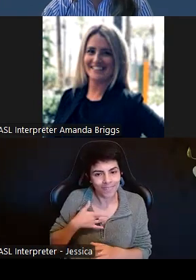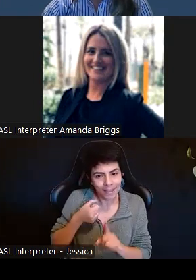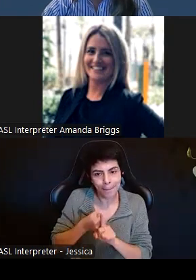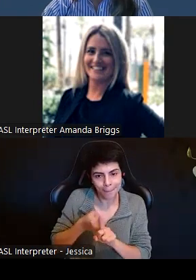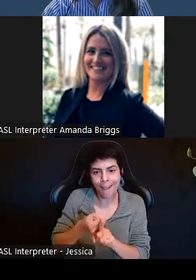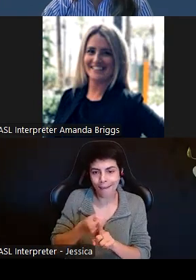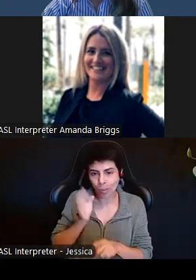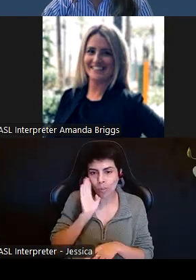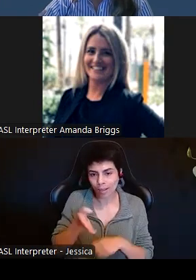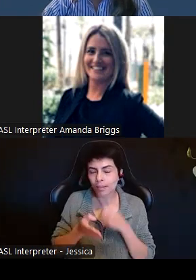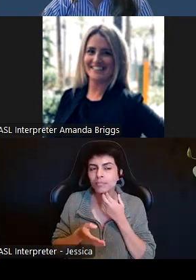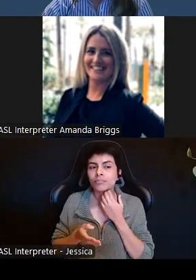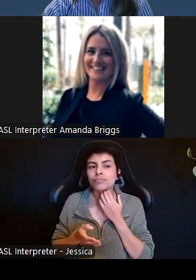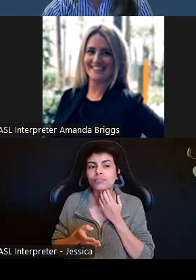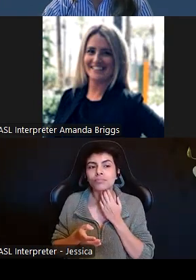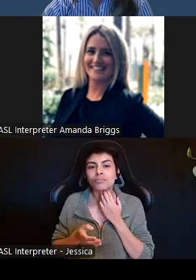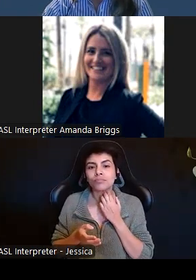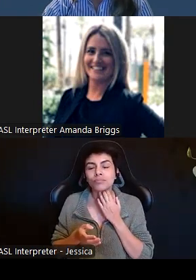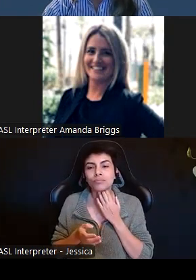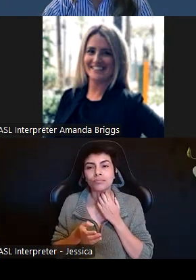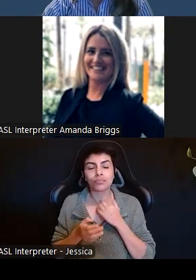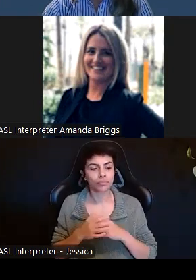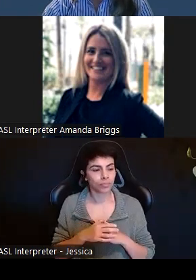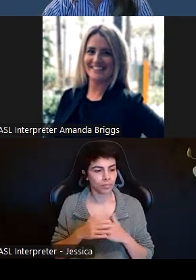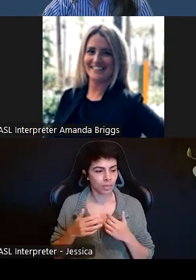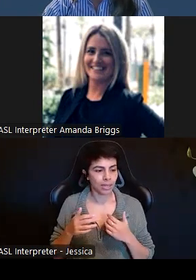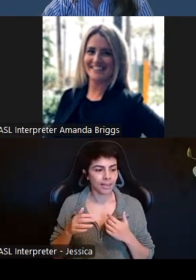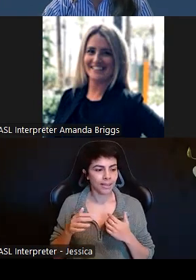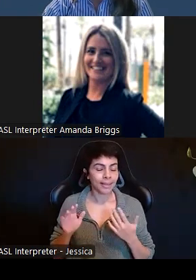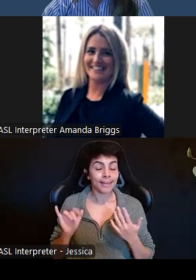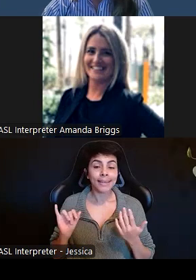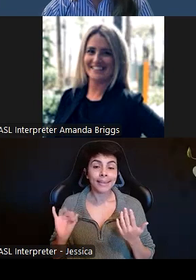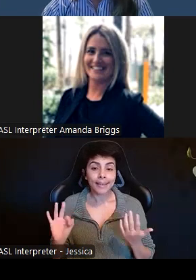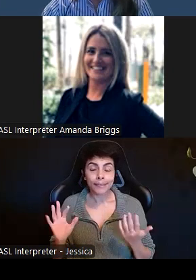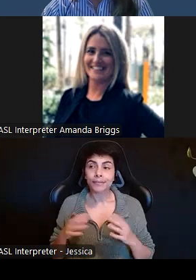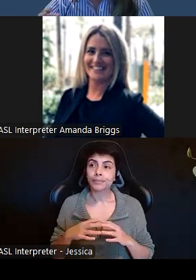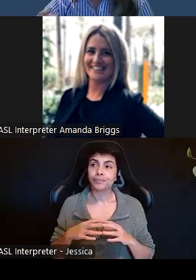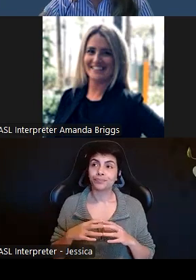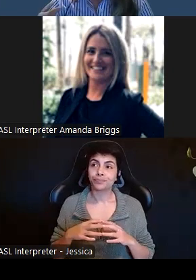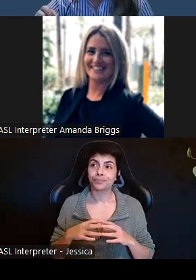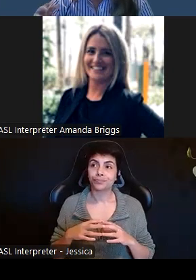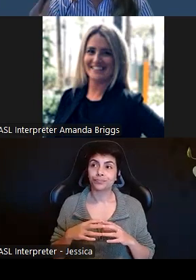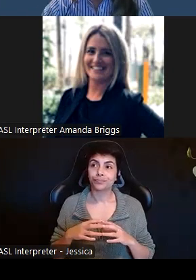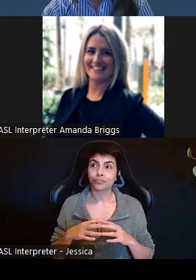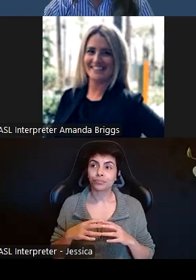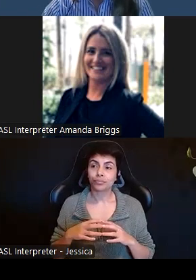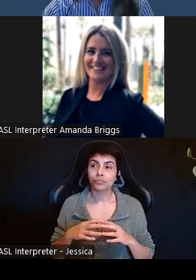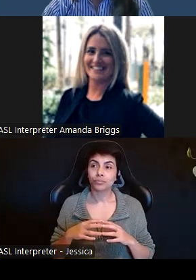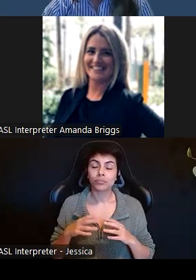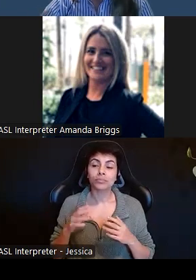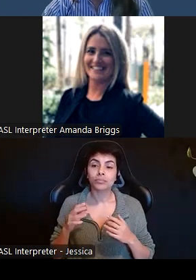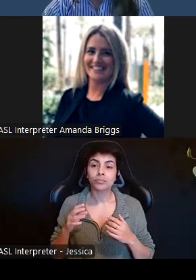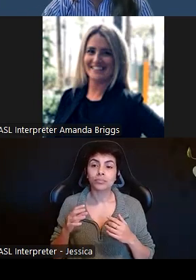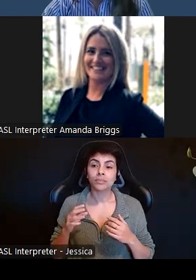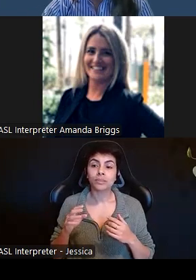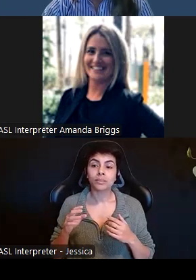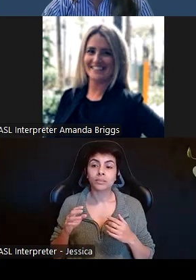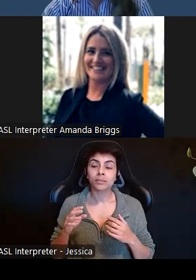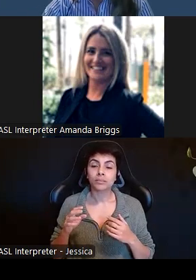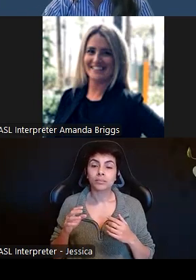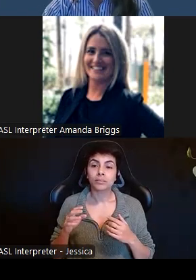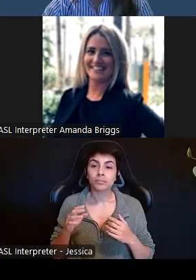To try to make this a little bit easier, if you are like likely not aid code M1,